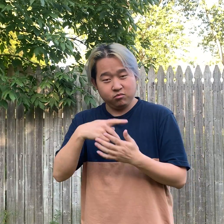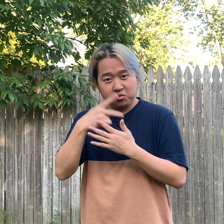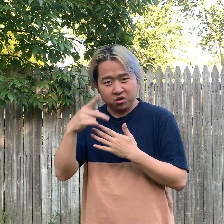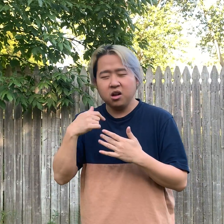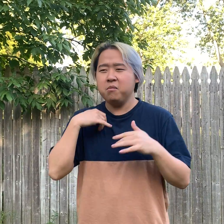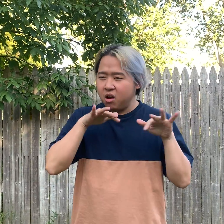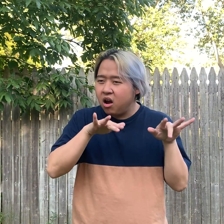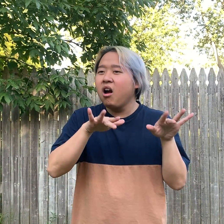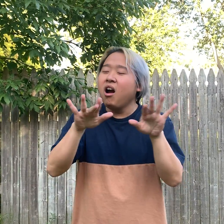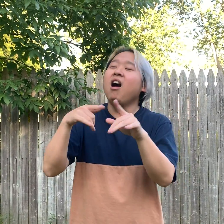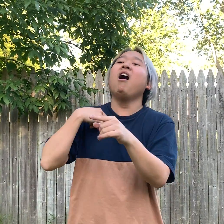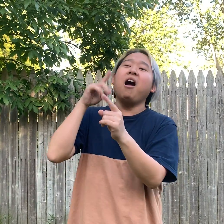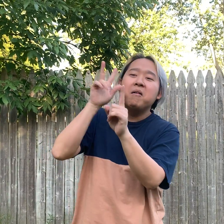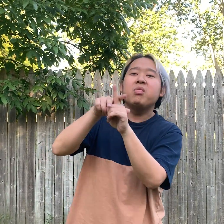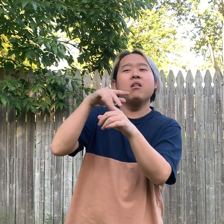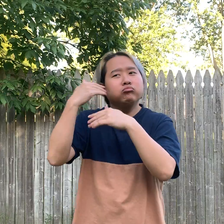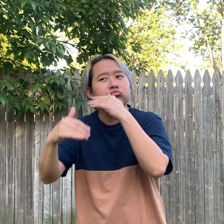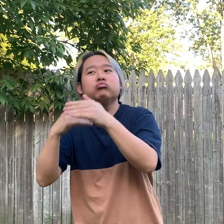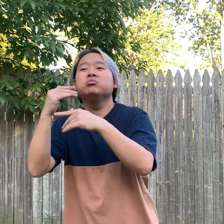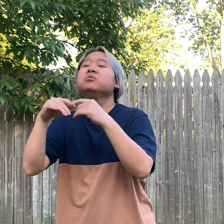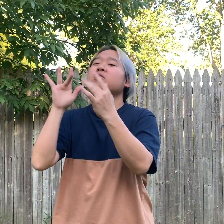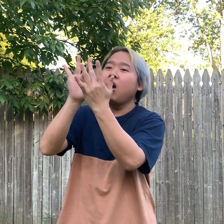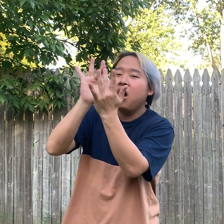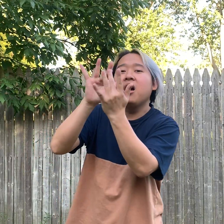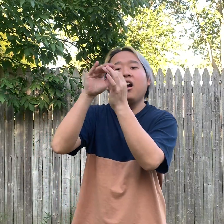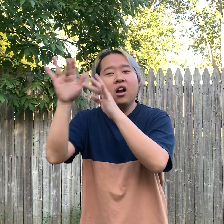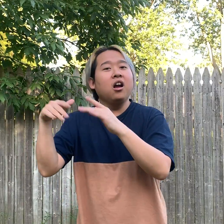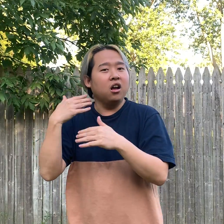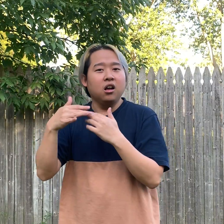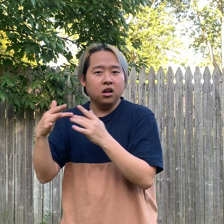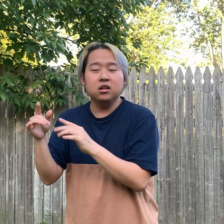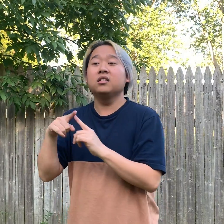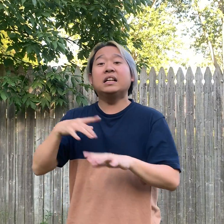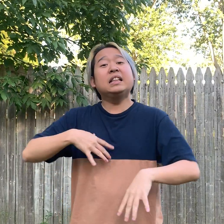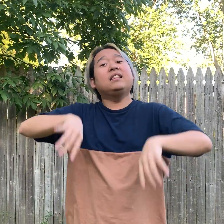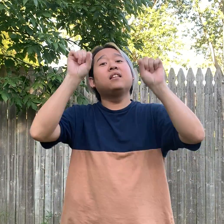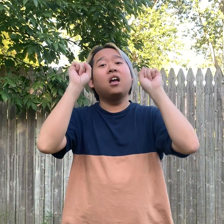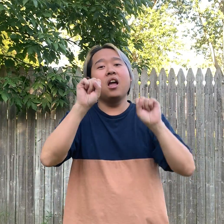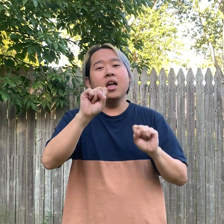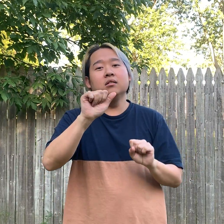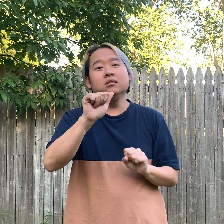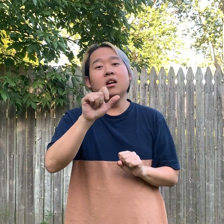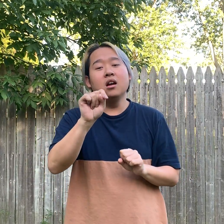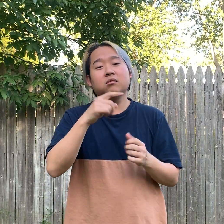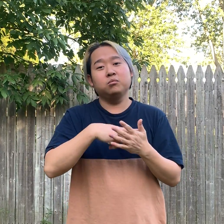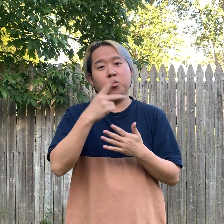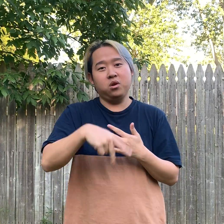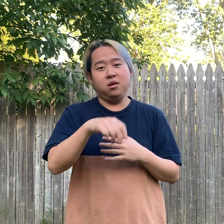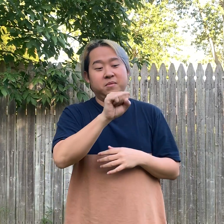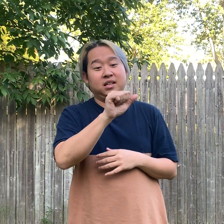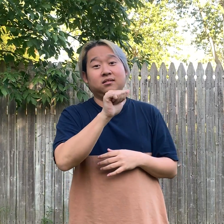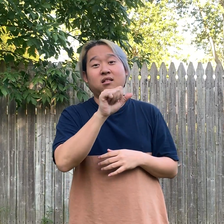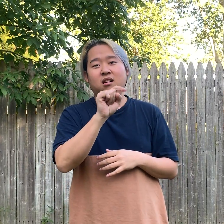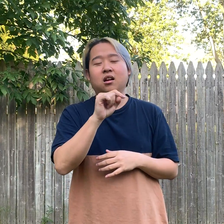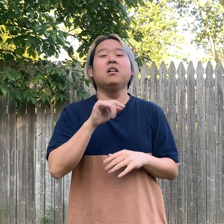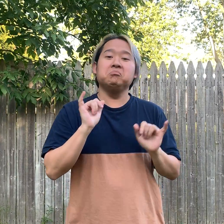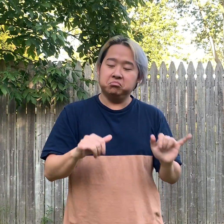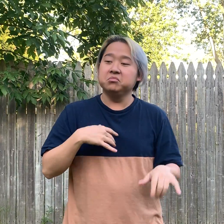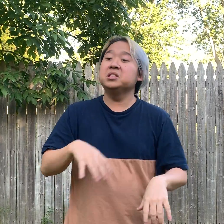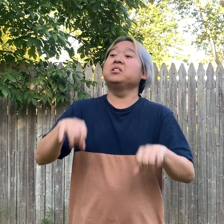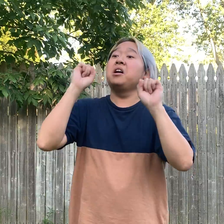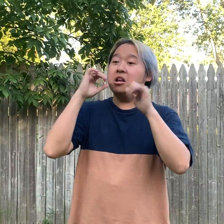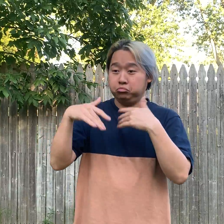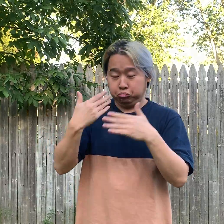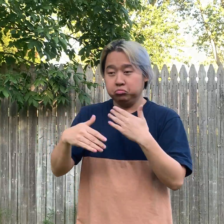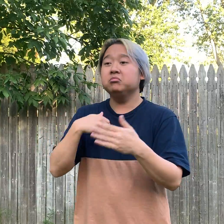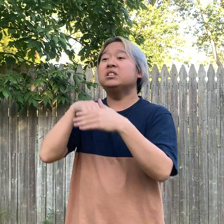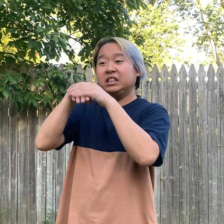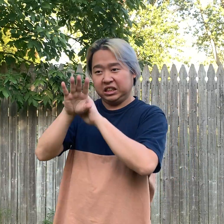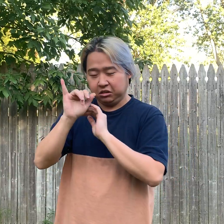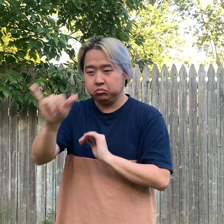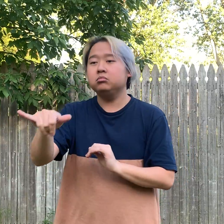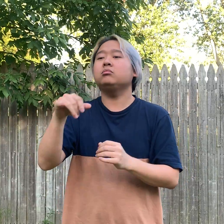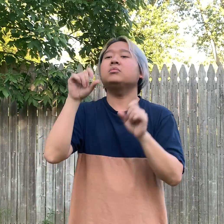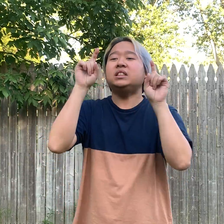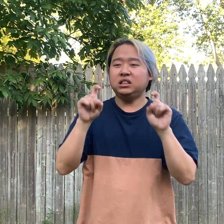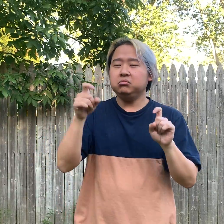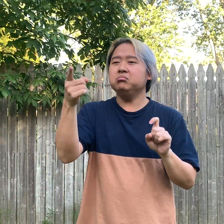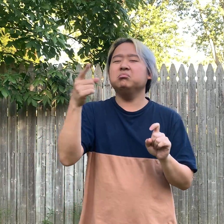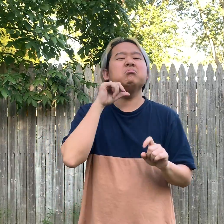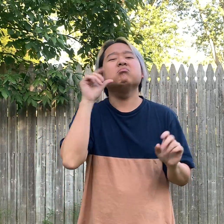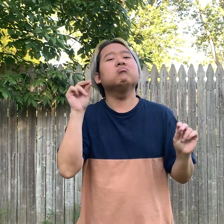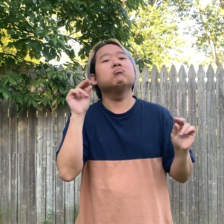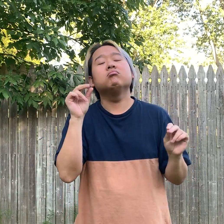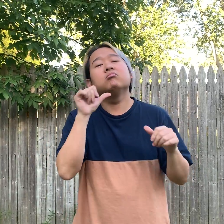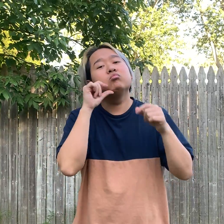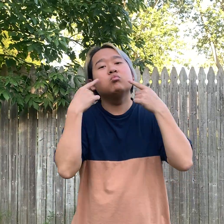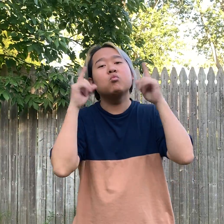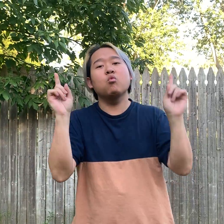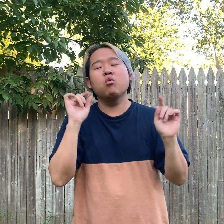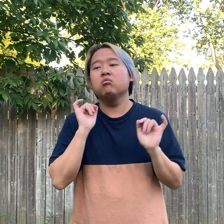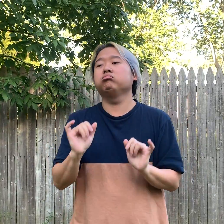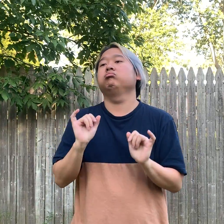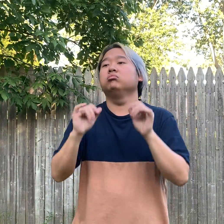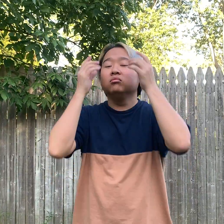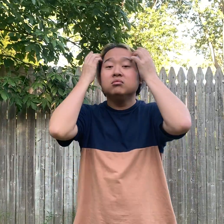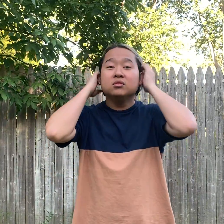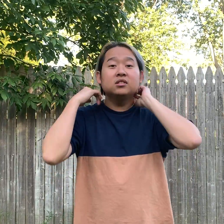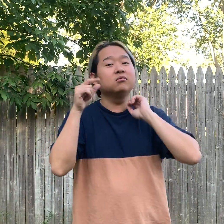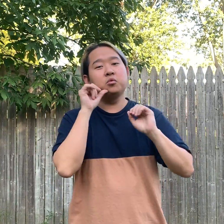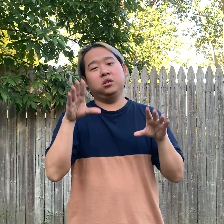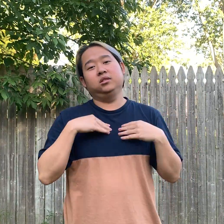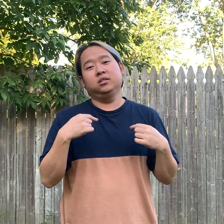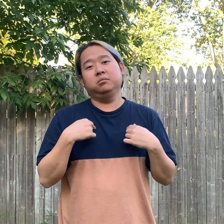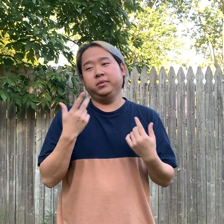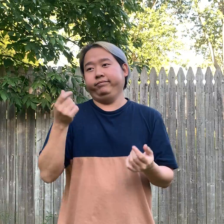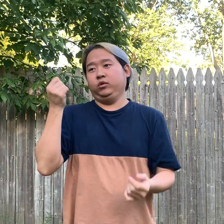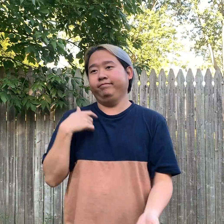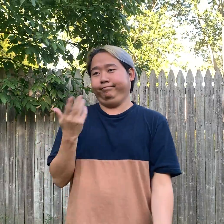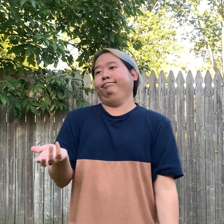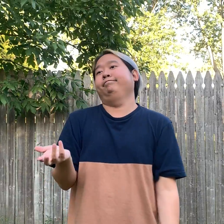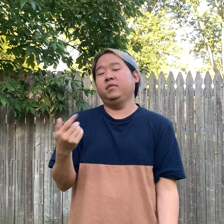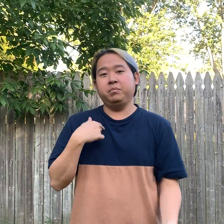Unfortunately, I failed the SAT exam, so I wasn't granted acceptance to Gallaudet.